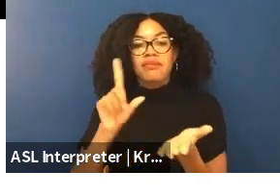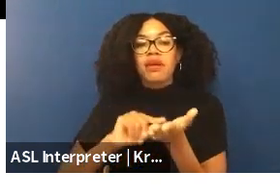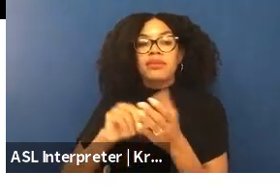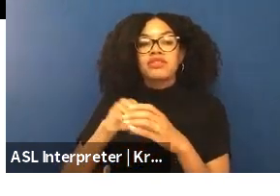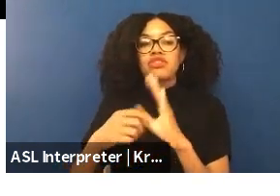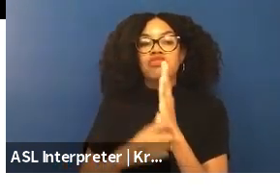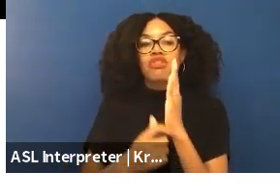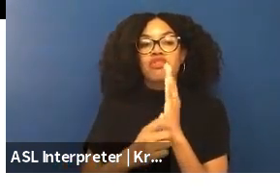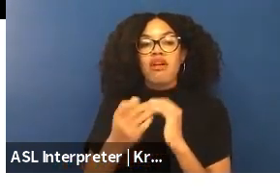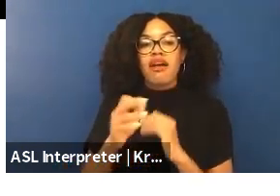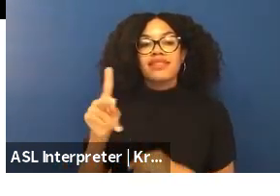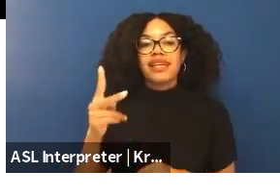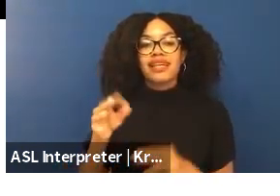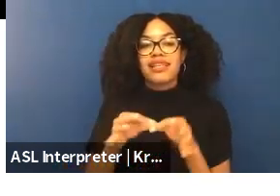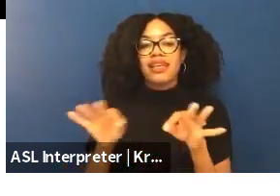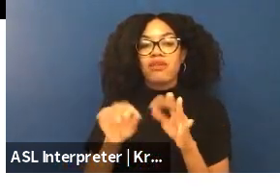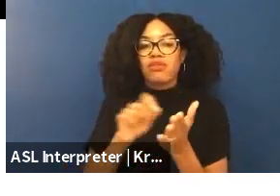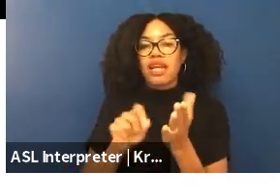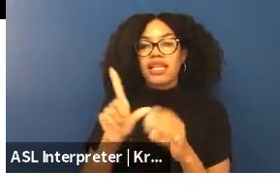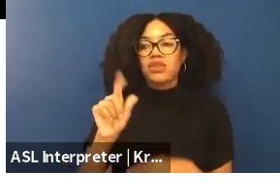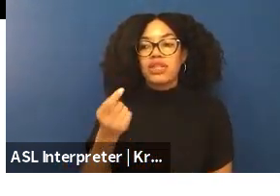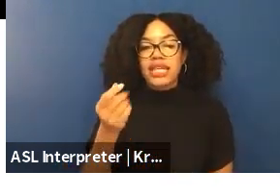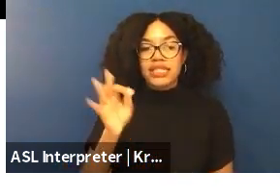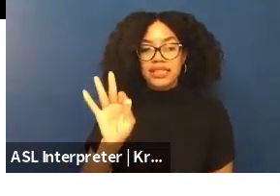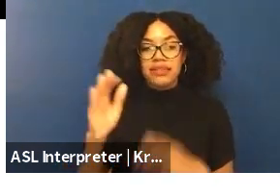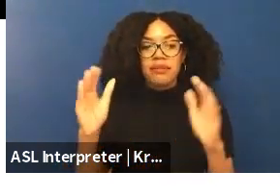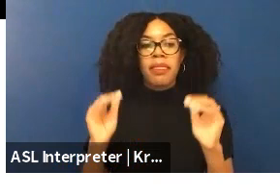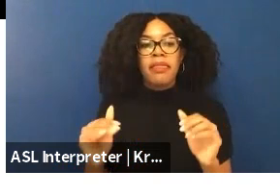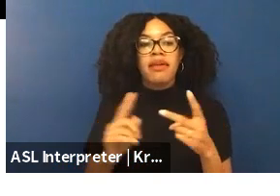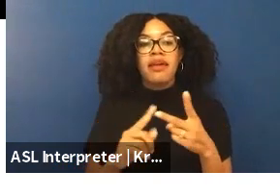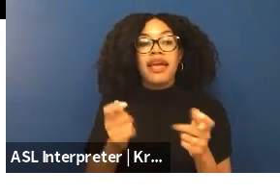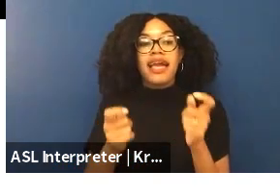and the edited volume Learning from the Lived Experiences of Graduate Student Writers (2020).